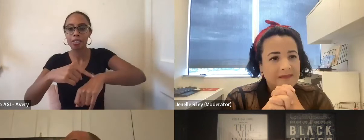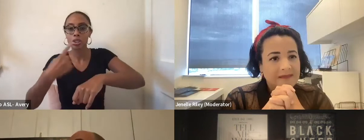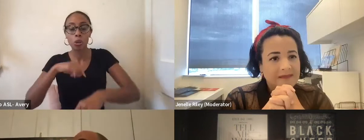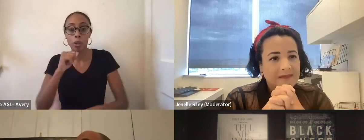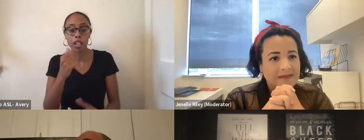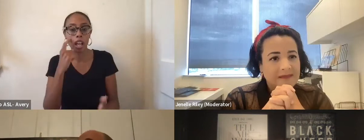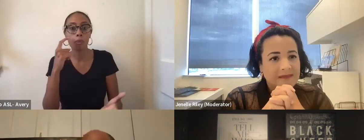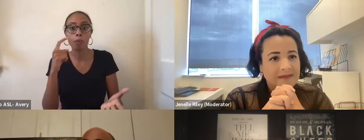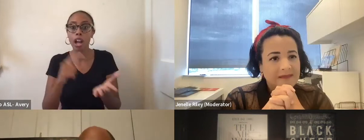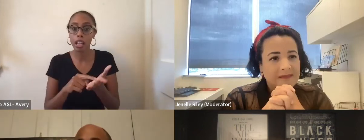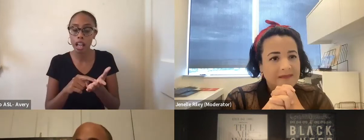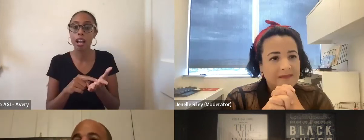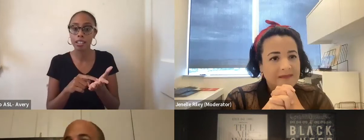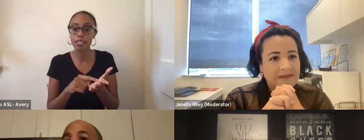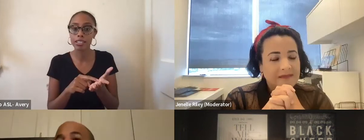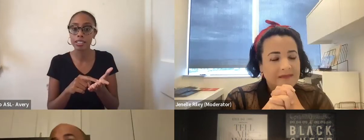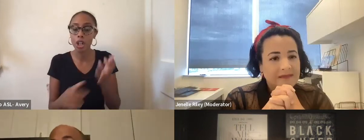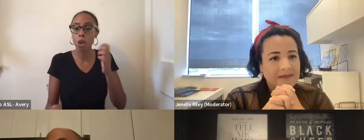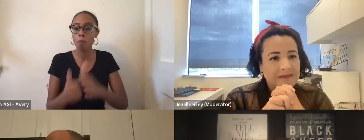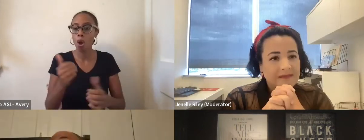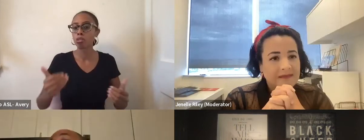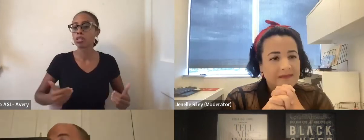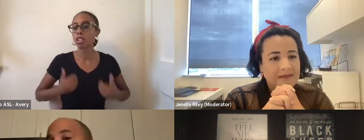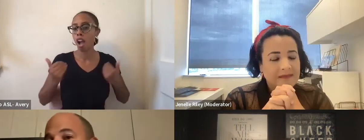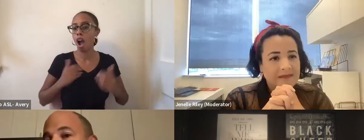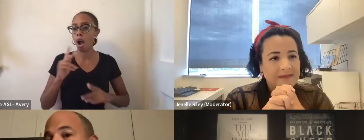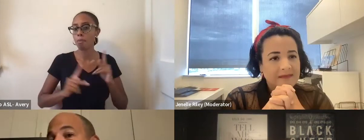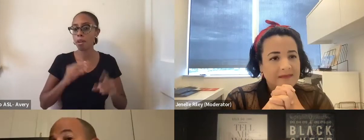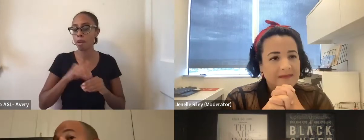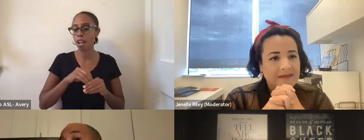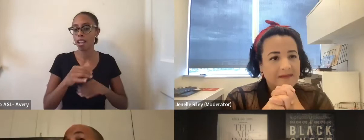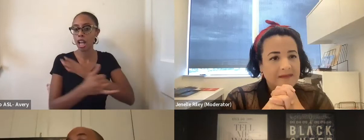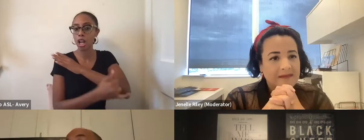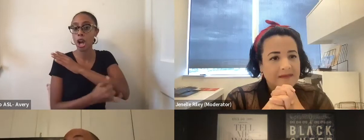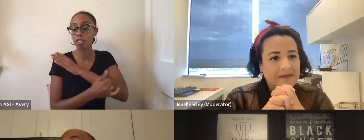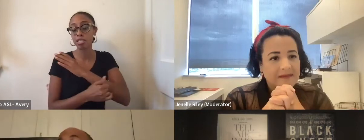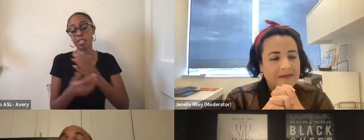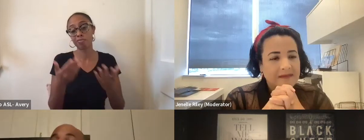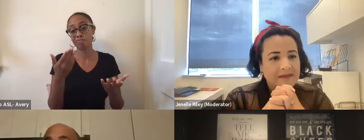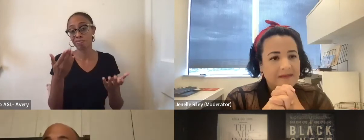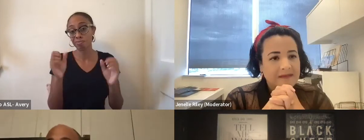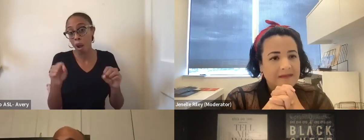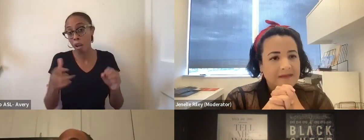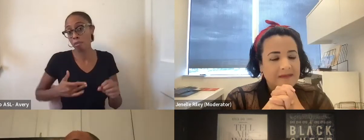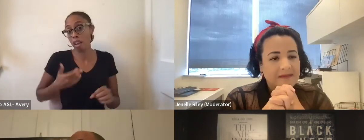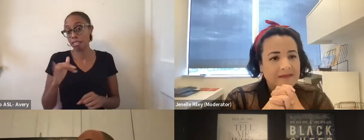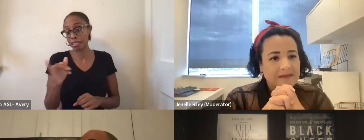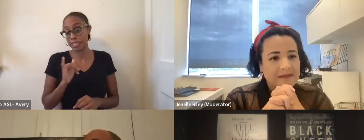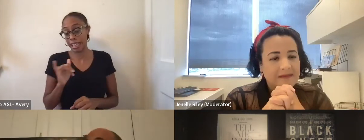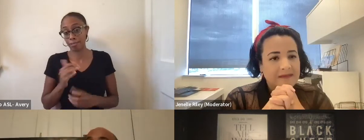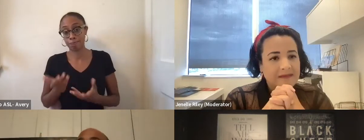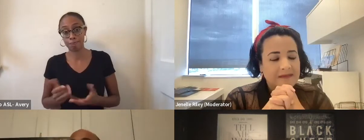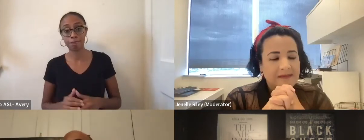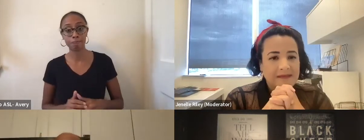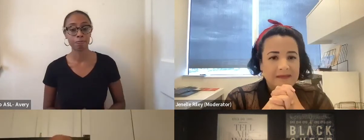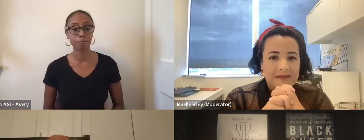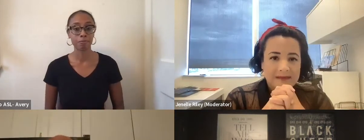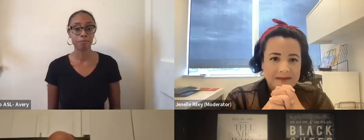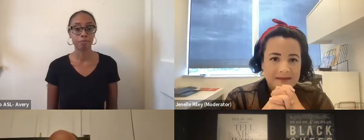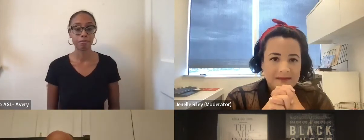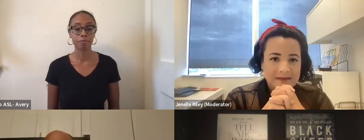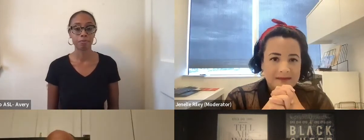most young people in the country may well have felt quite similar to the way we did, which was